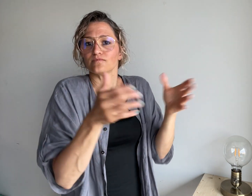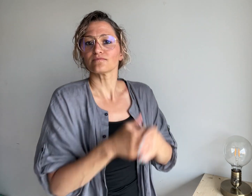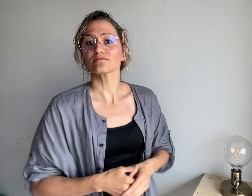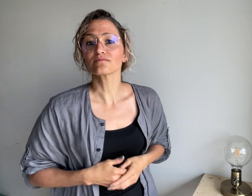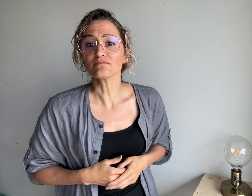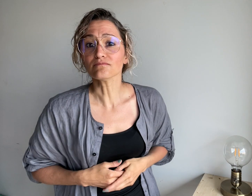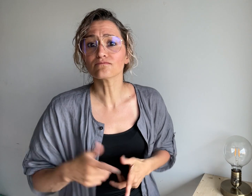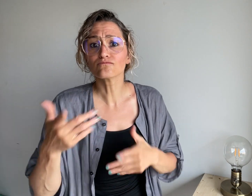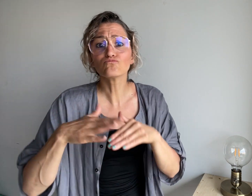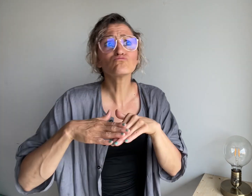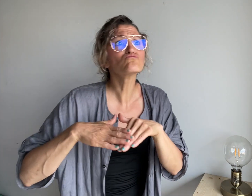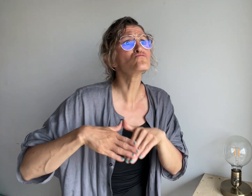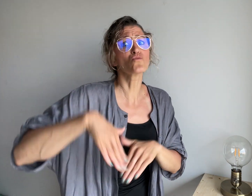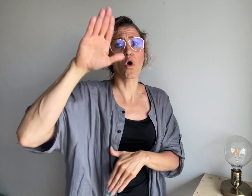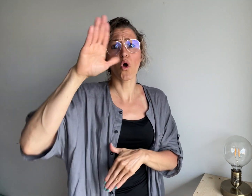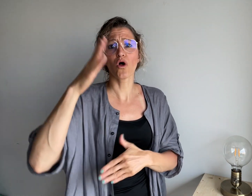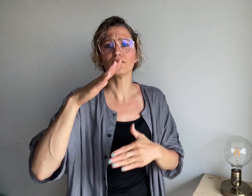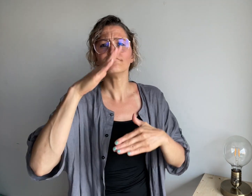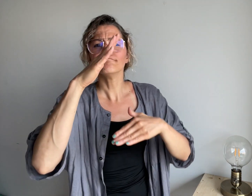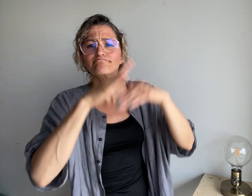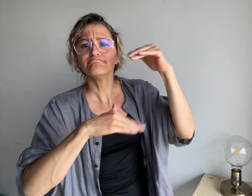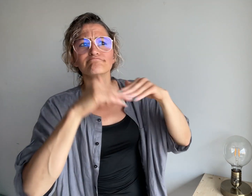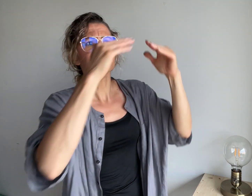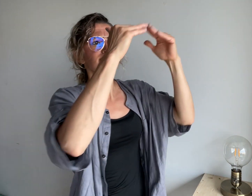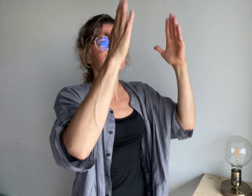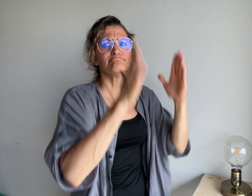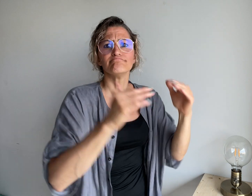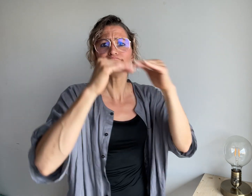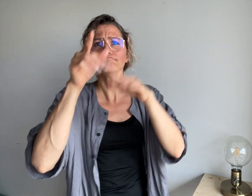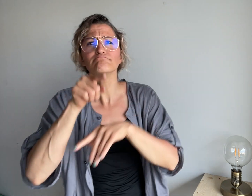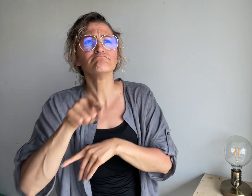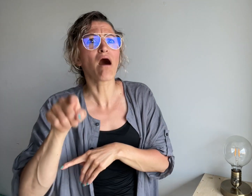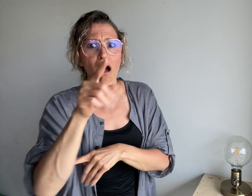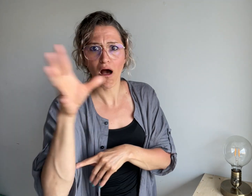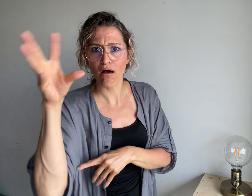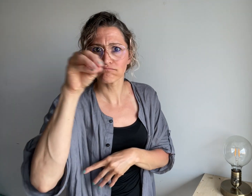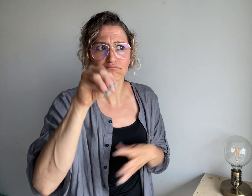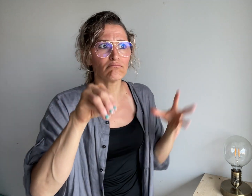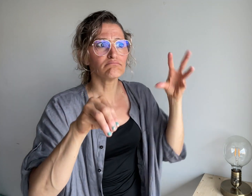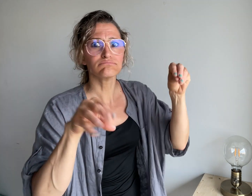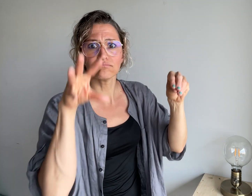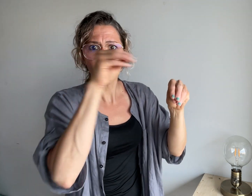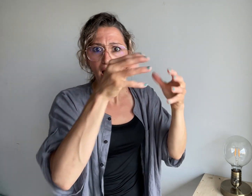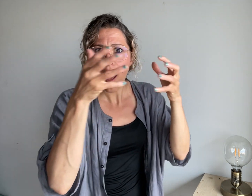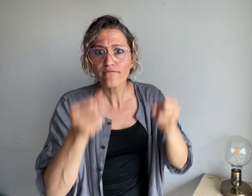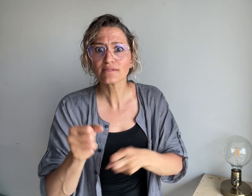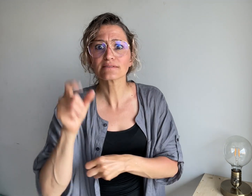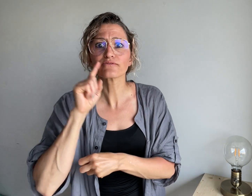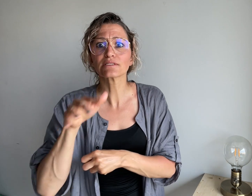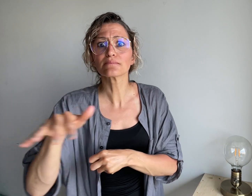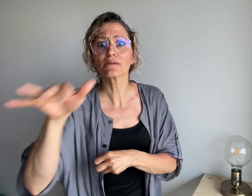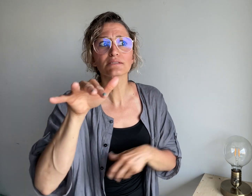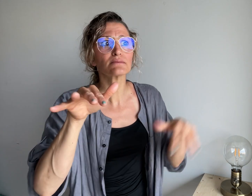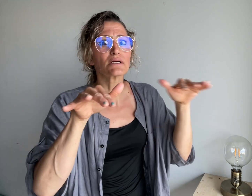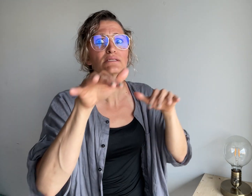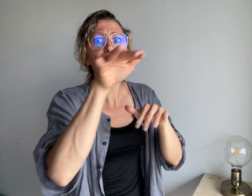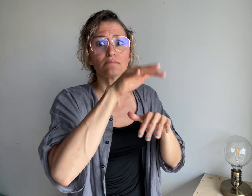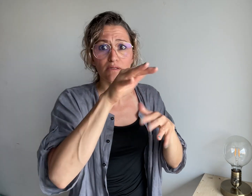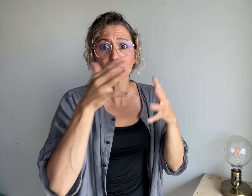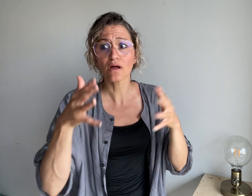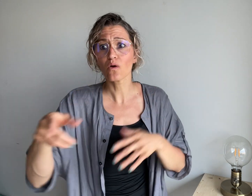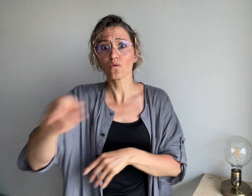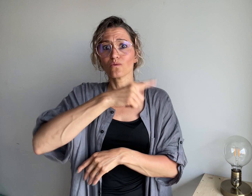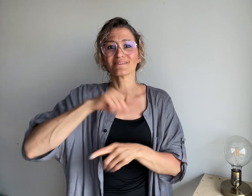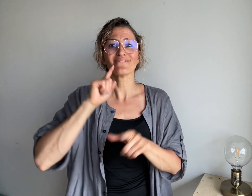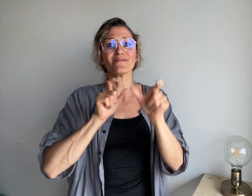The more buildings that incorporate Deaf Spaces, the more Deaf people